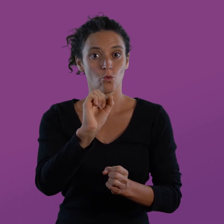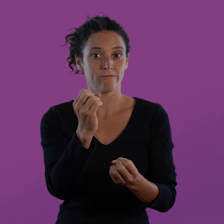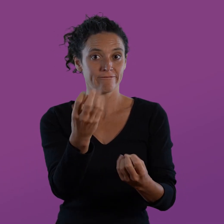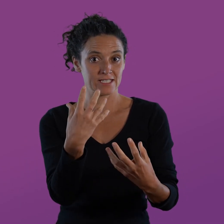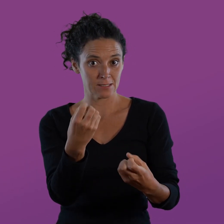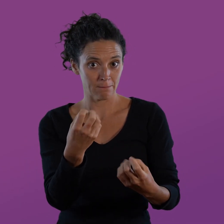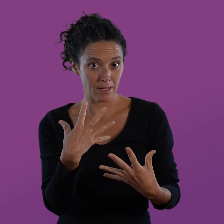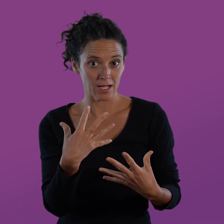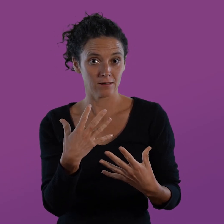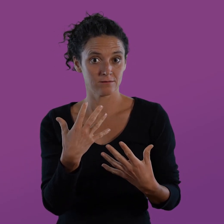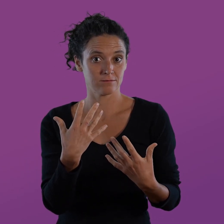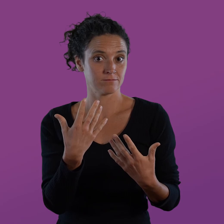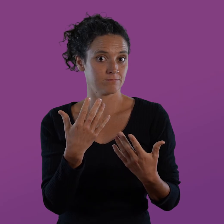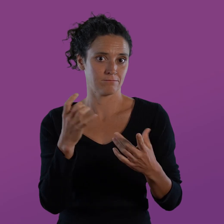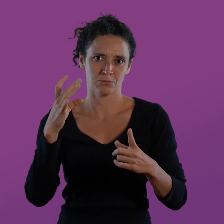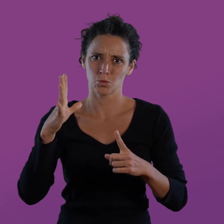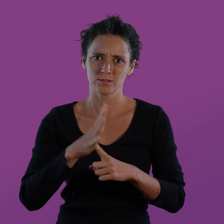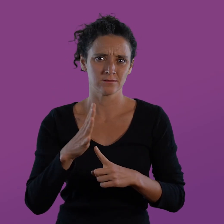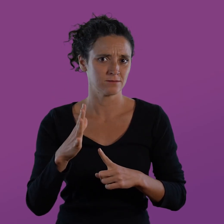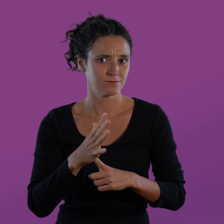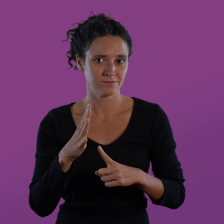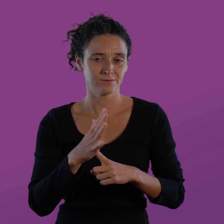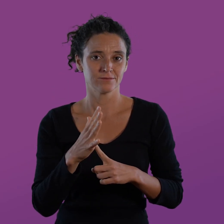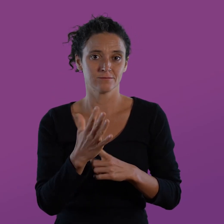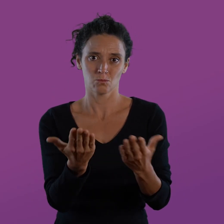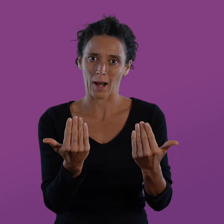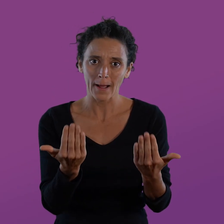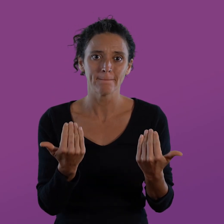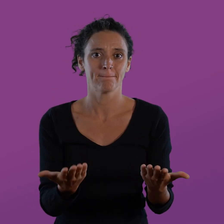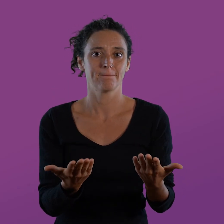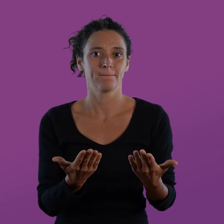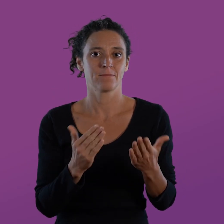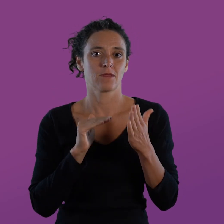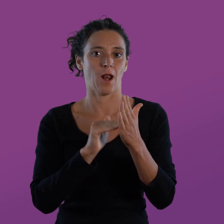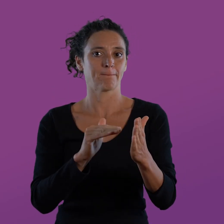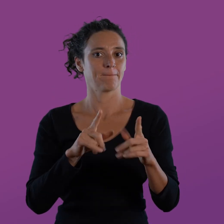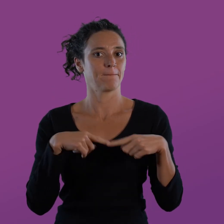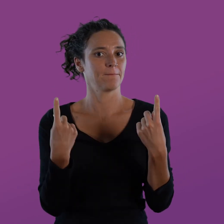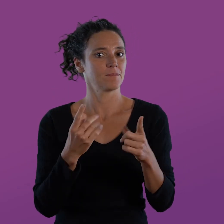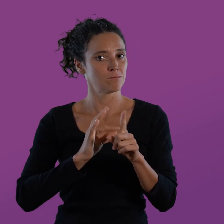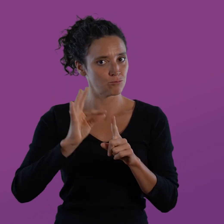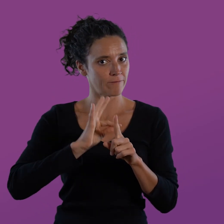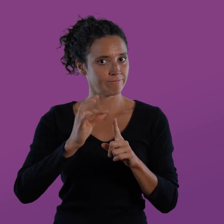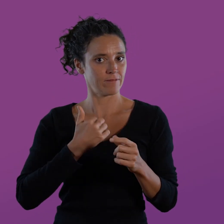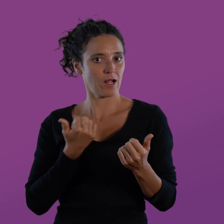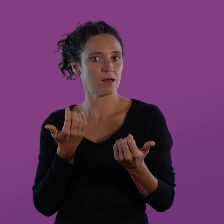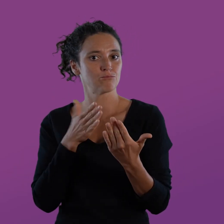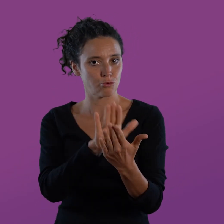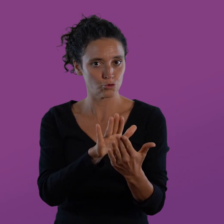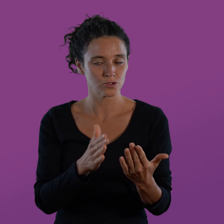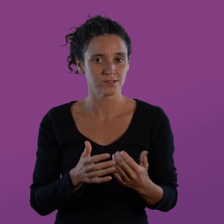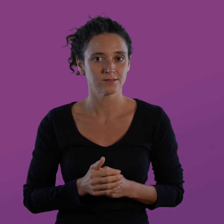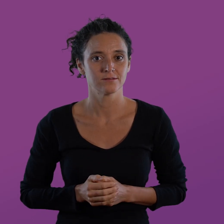We welcome your feedback on this Accessibility and inclusion strategy, including on whether it is achieving its objectives. We will use this feedback to improve our approach.